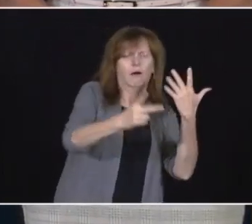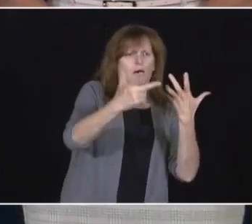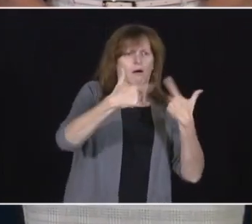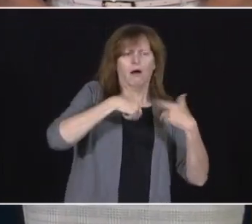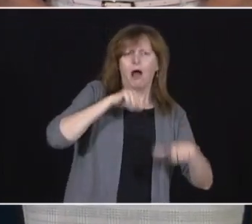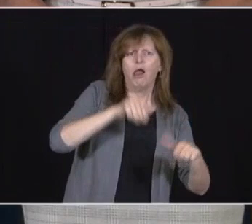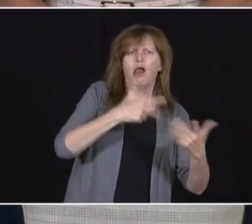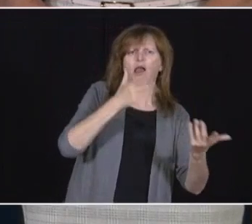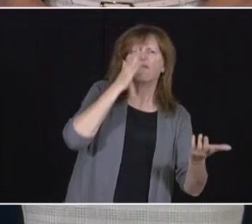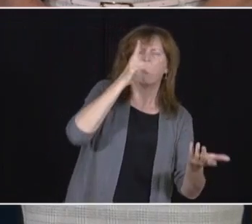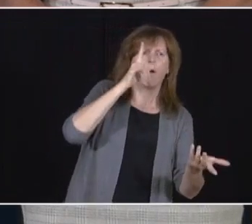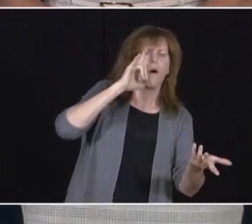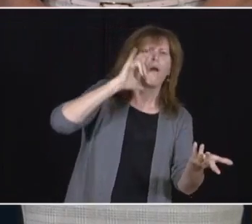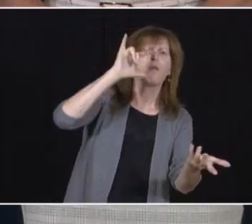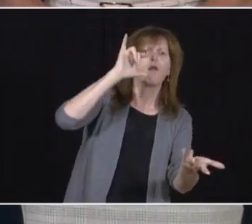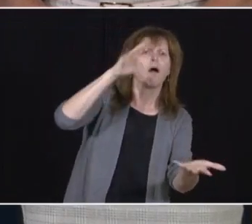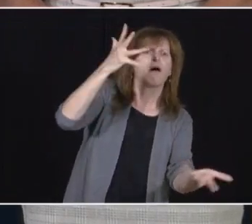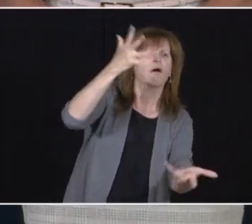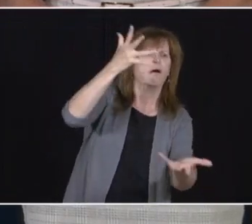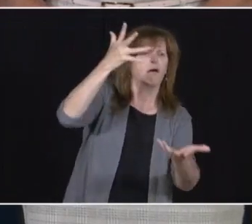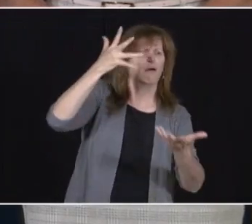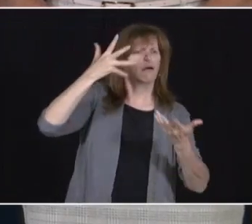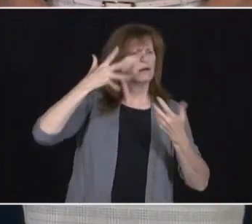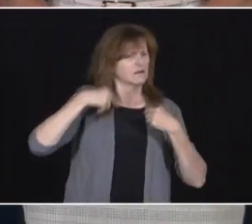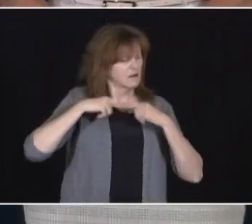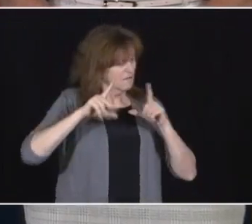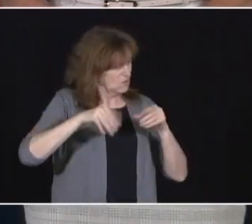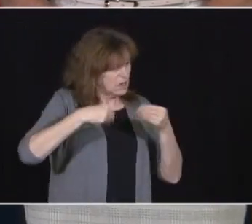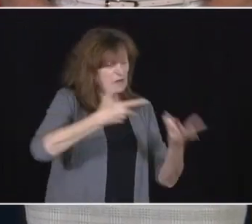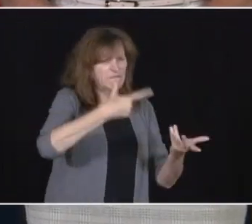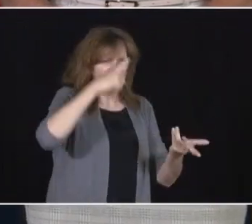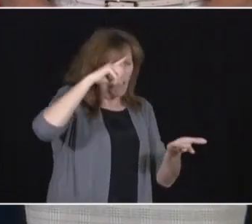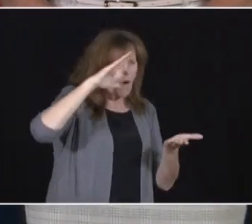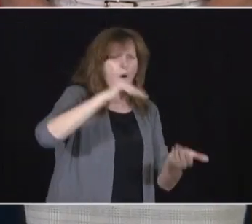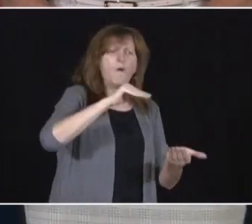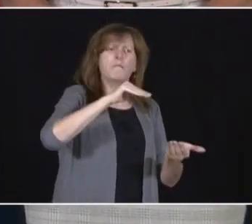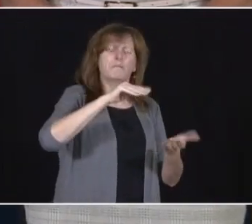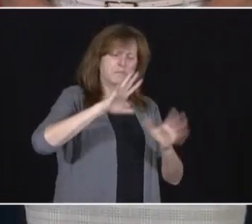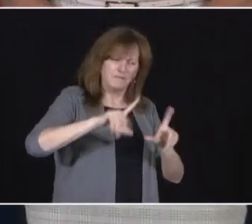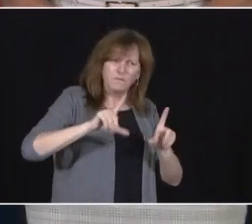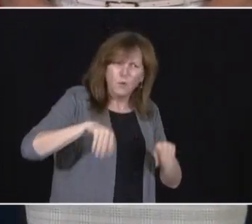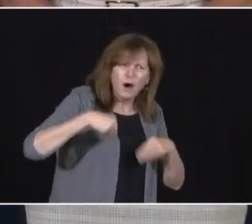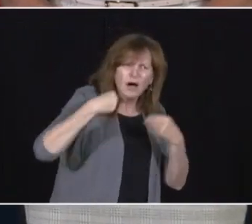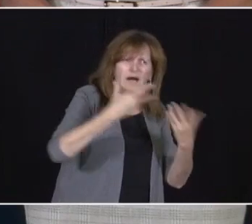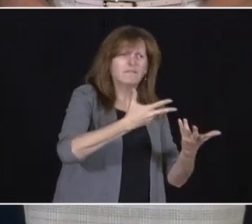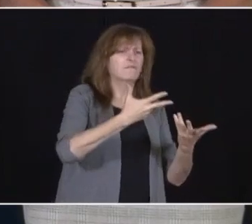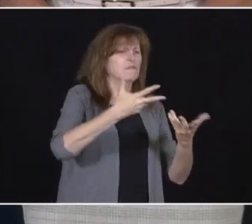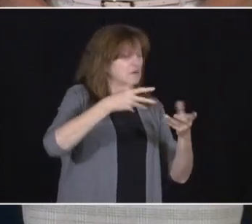We have to give them hope. We have to set them up for success and we have